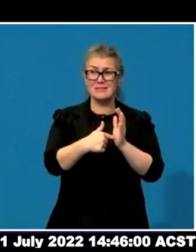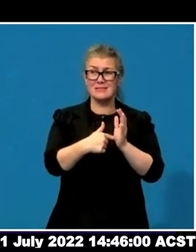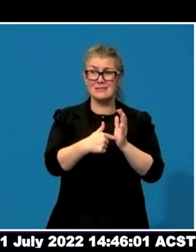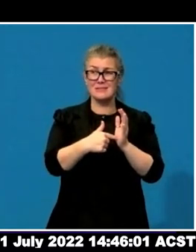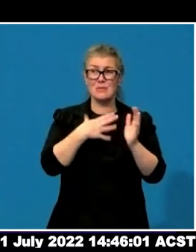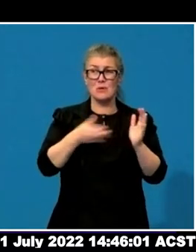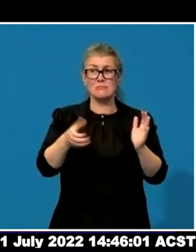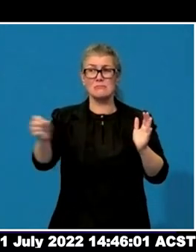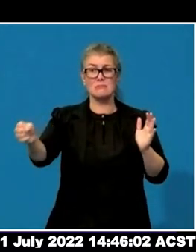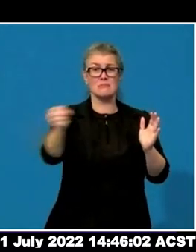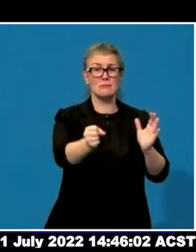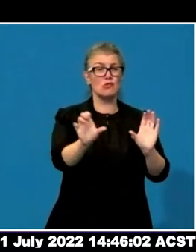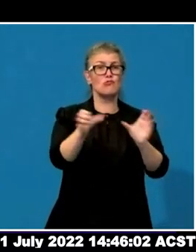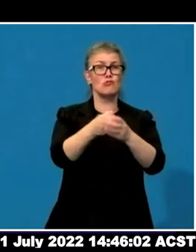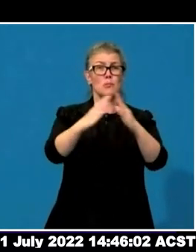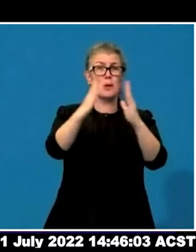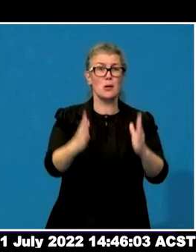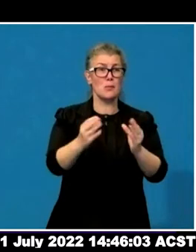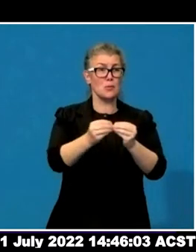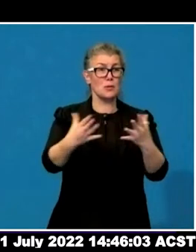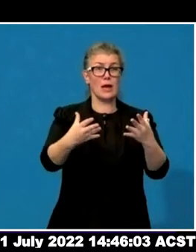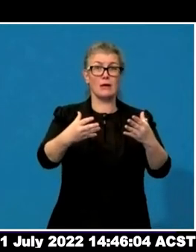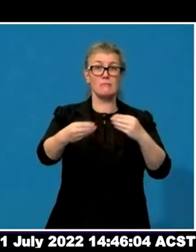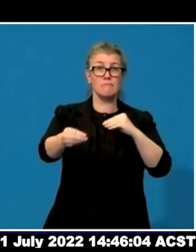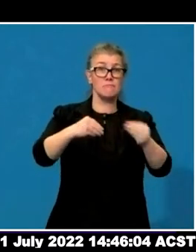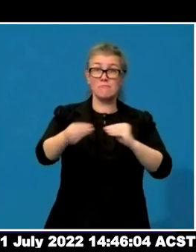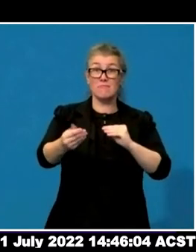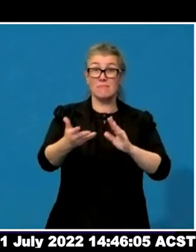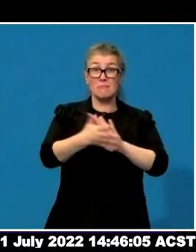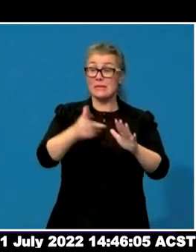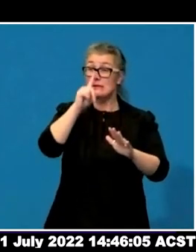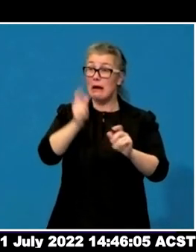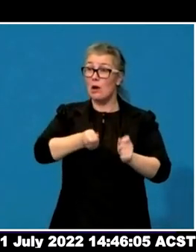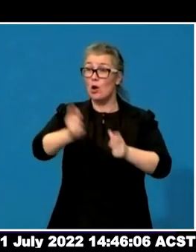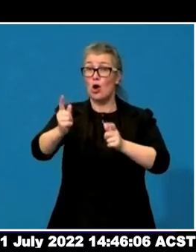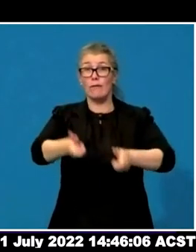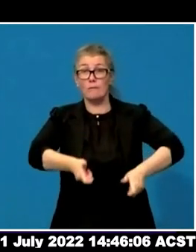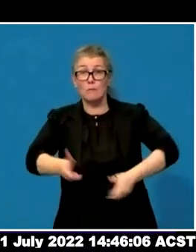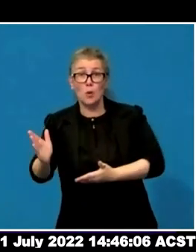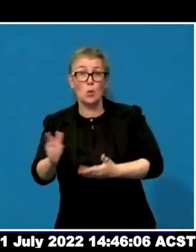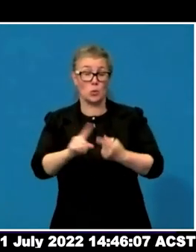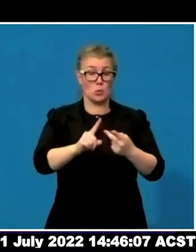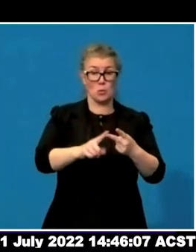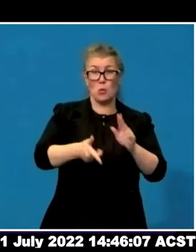level of flexibility around being able to go to the football when he wants. He won't be able to go to the movies whenever he wants.